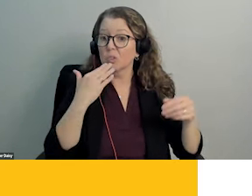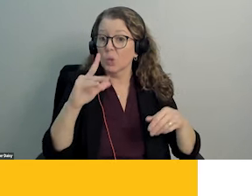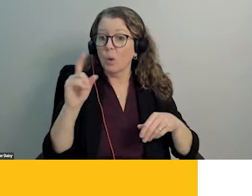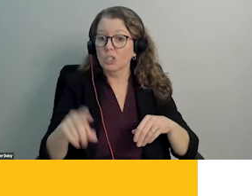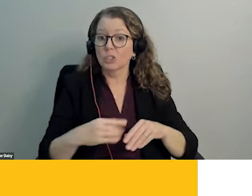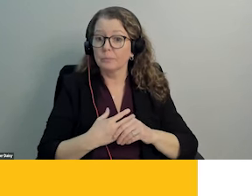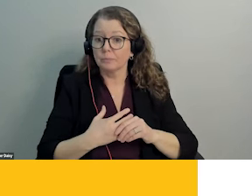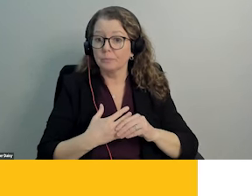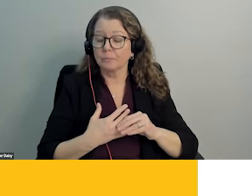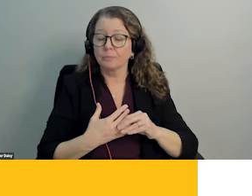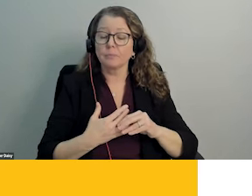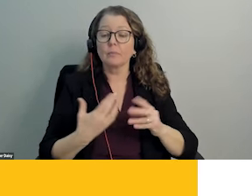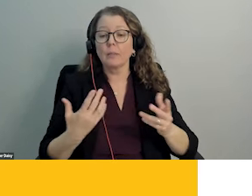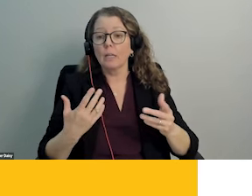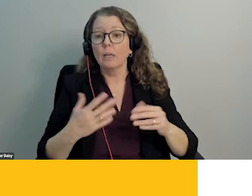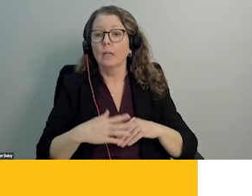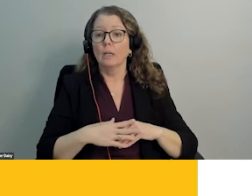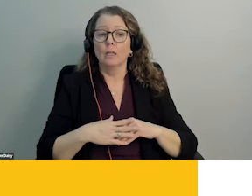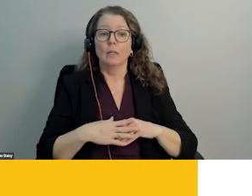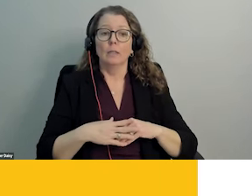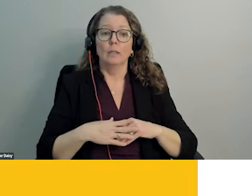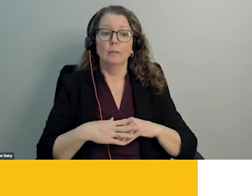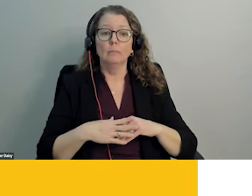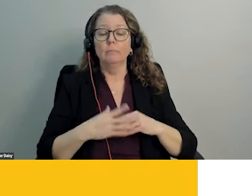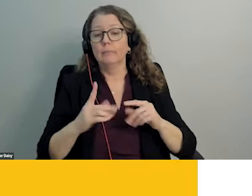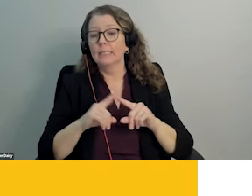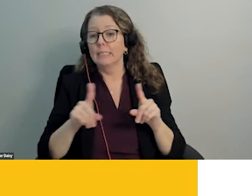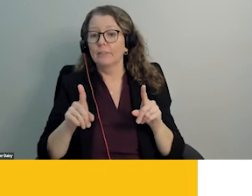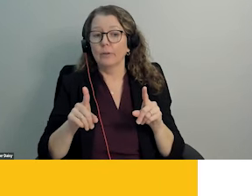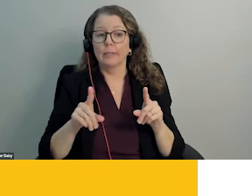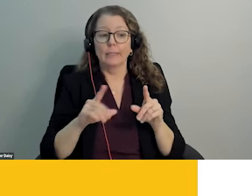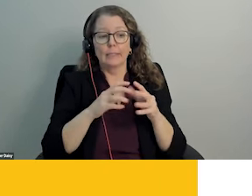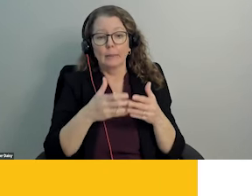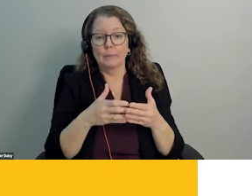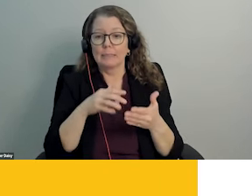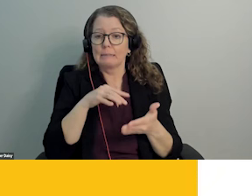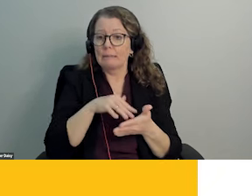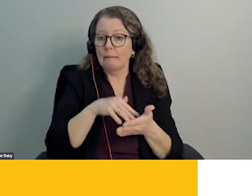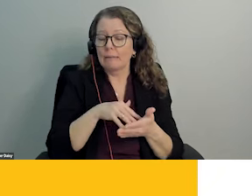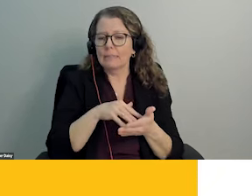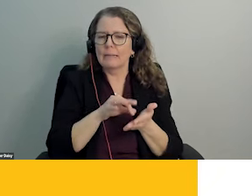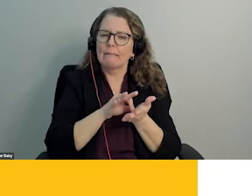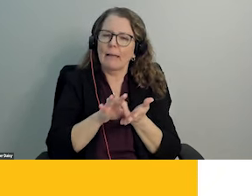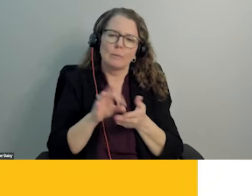and it comes from different demographic studies count disability in different ways,